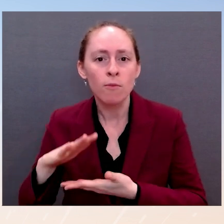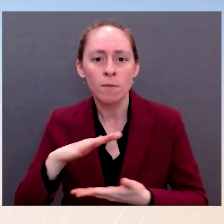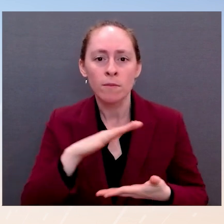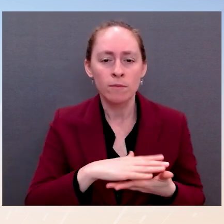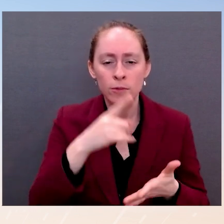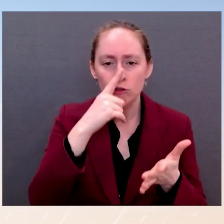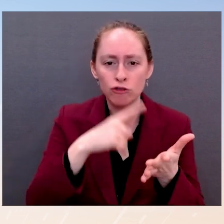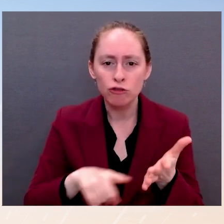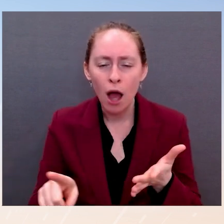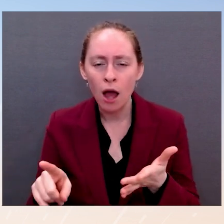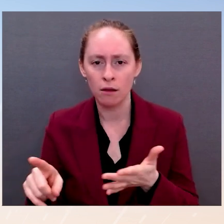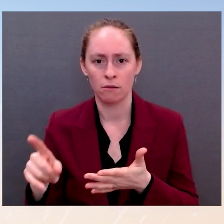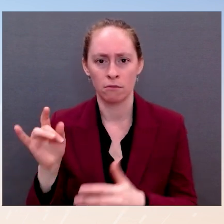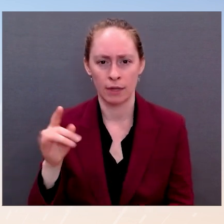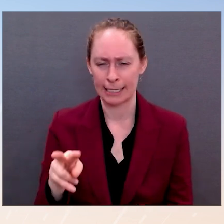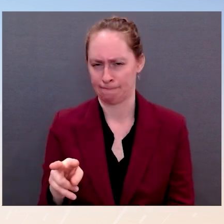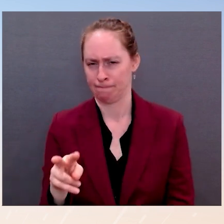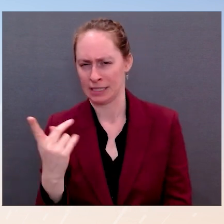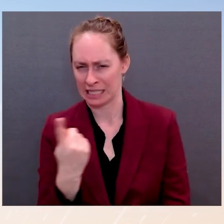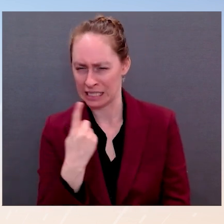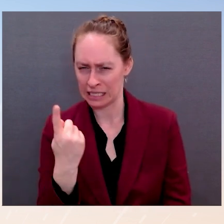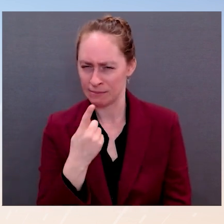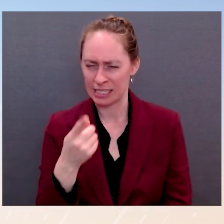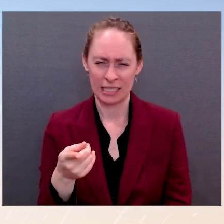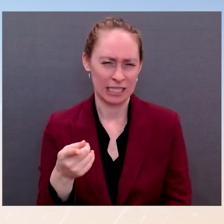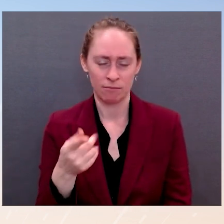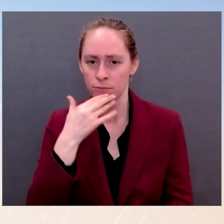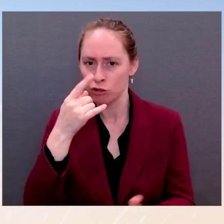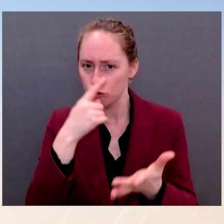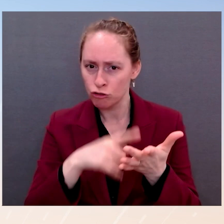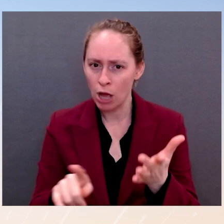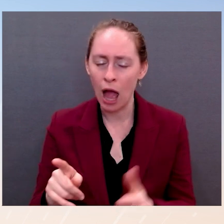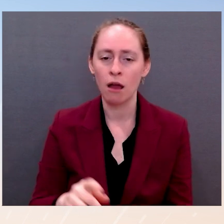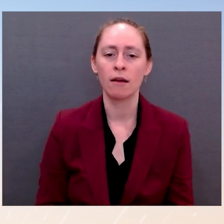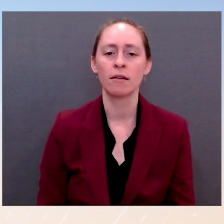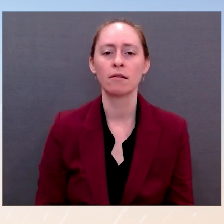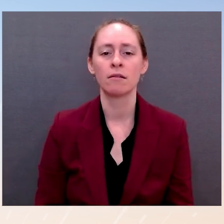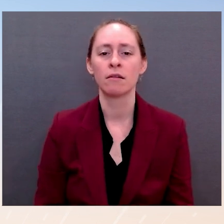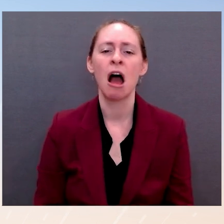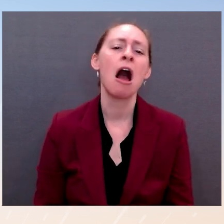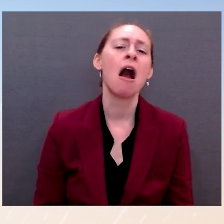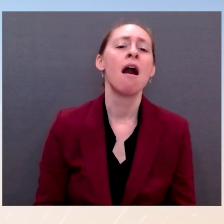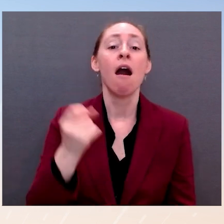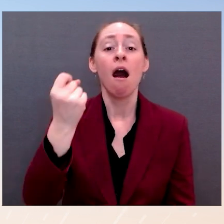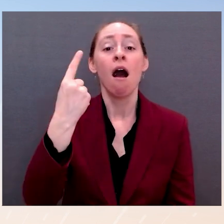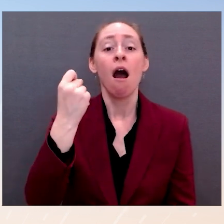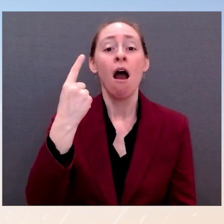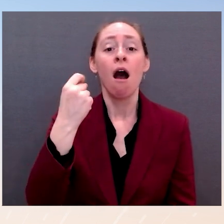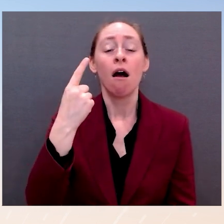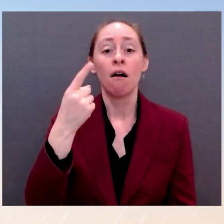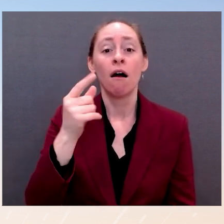They saw something that was little, a little questionable. And but they said, you know, I don't think this is anything